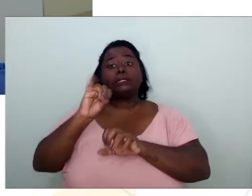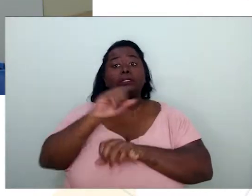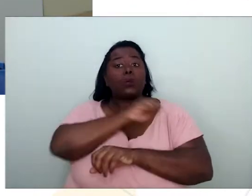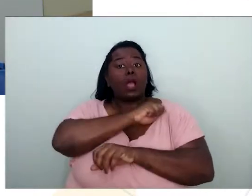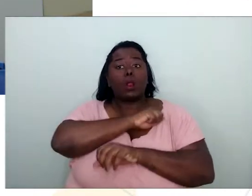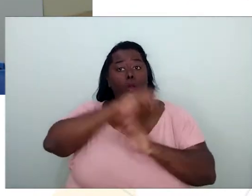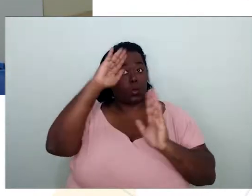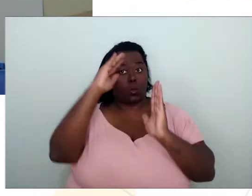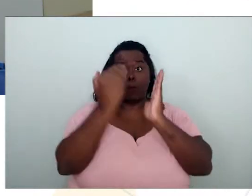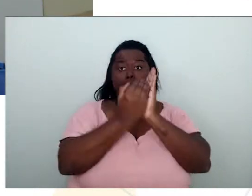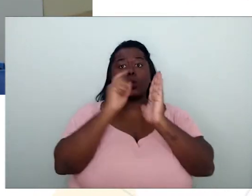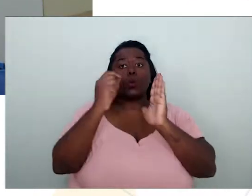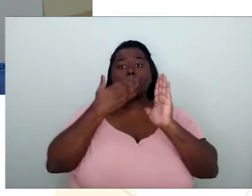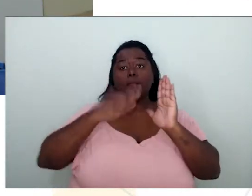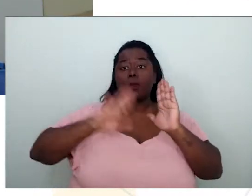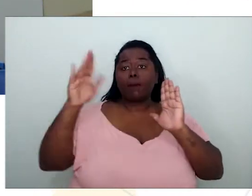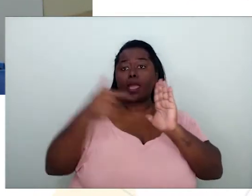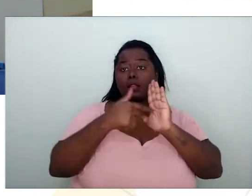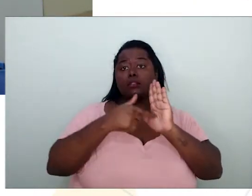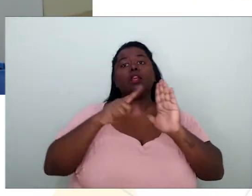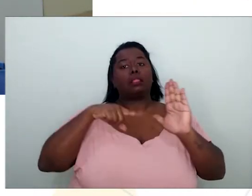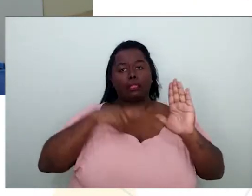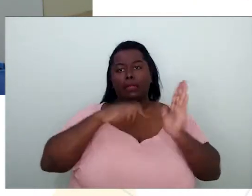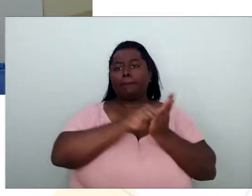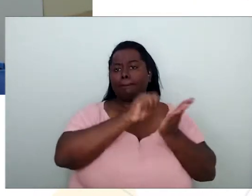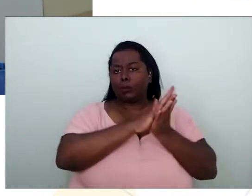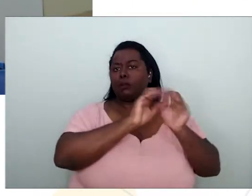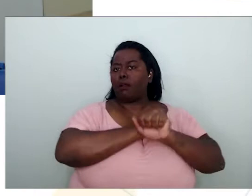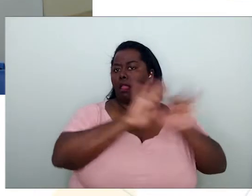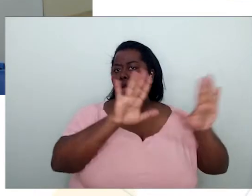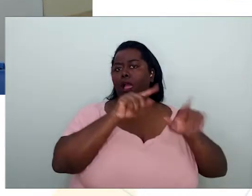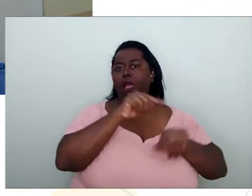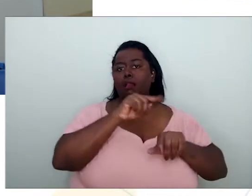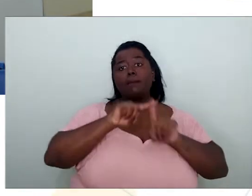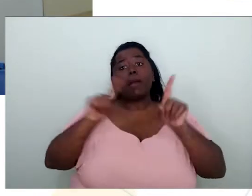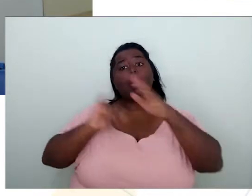promises we are very clear about that but when institutional failure to deliver